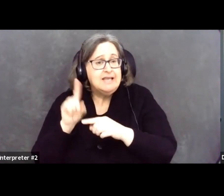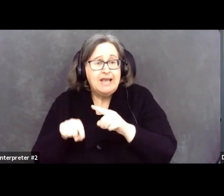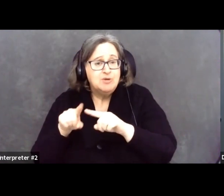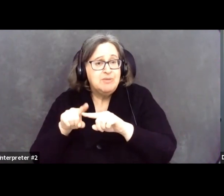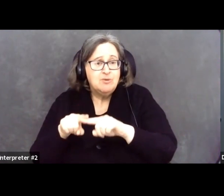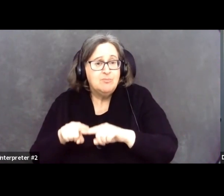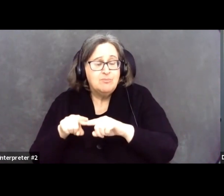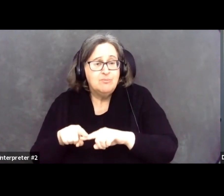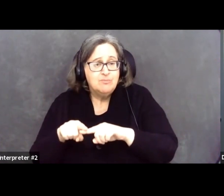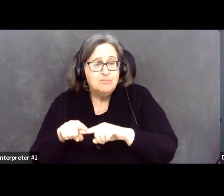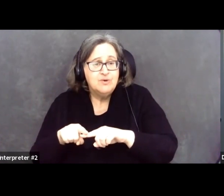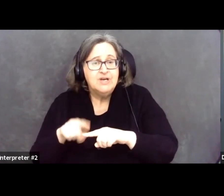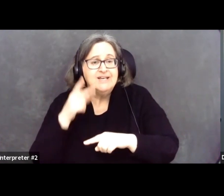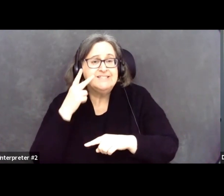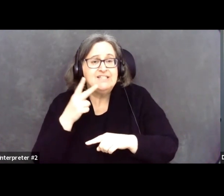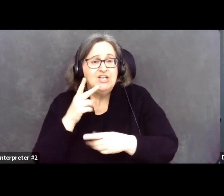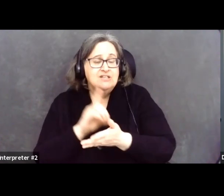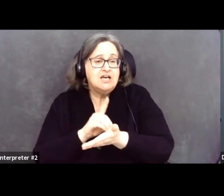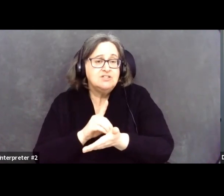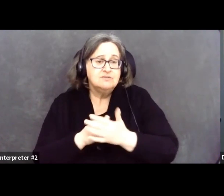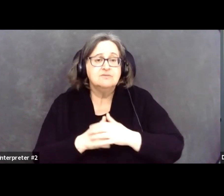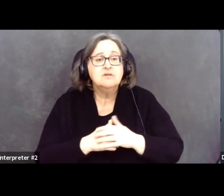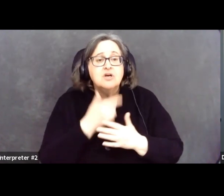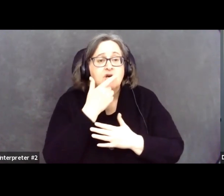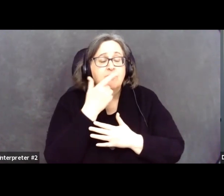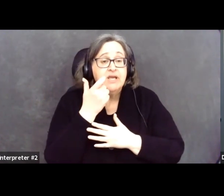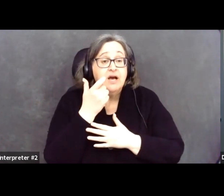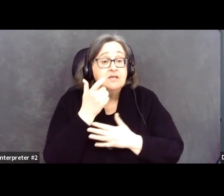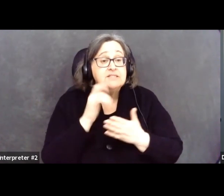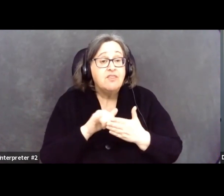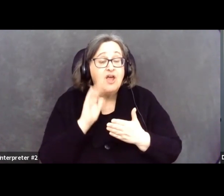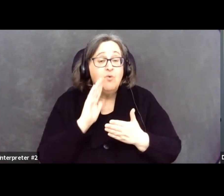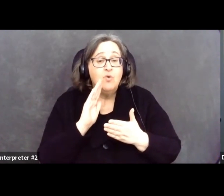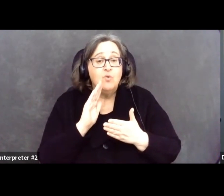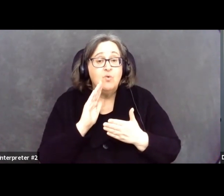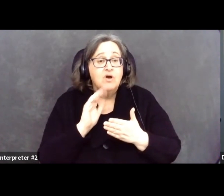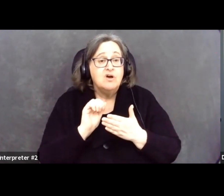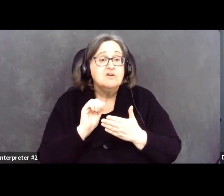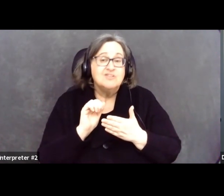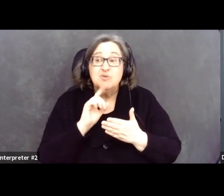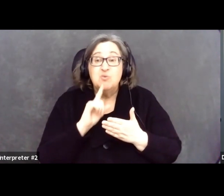based upon seeing a medical professional. That will cut out a significant amount of